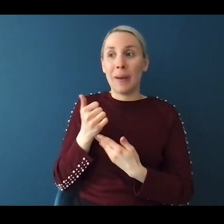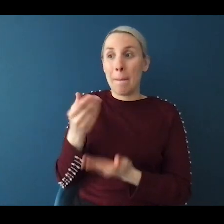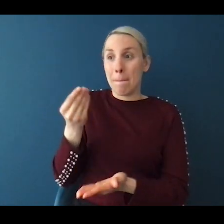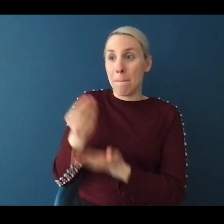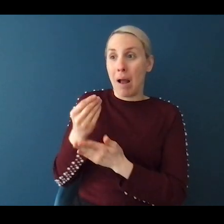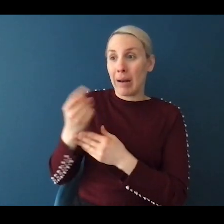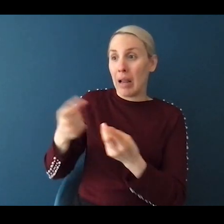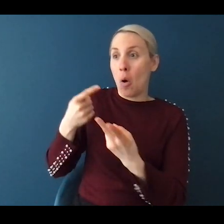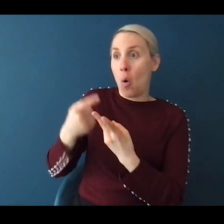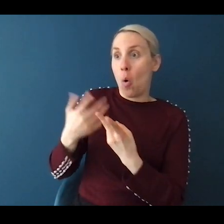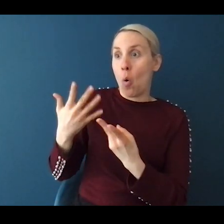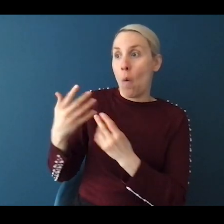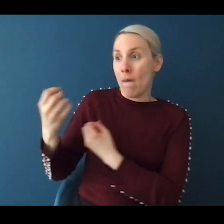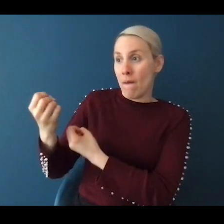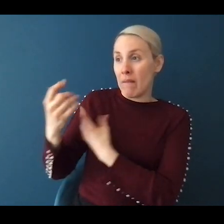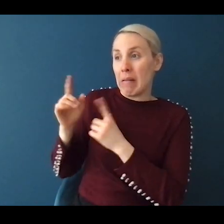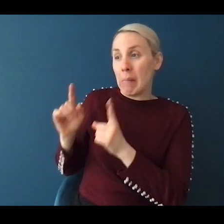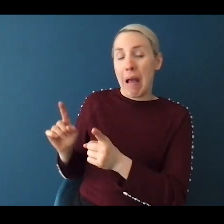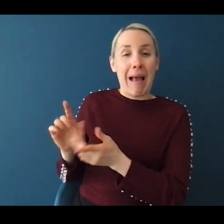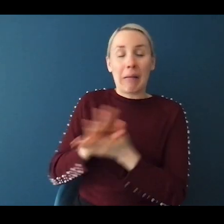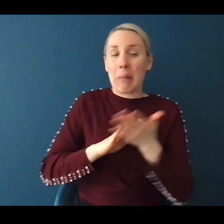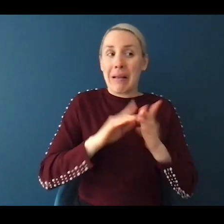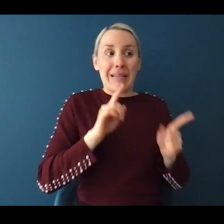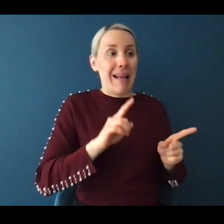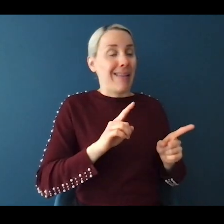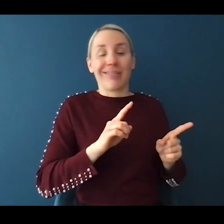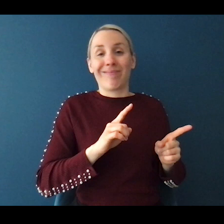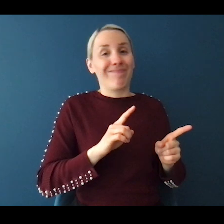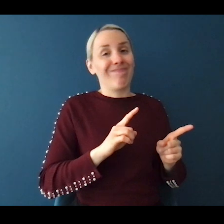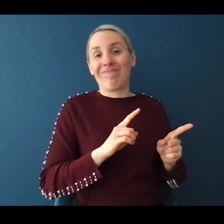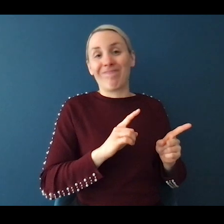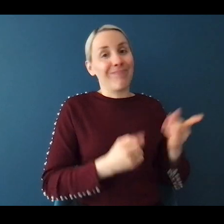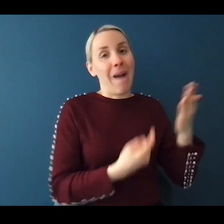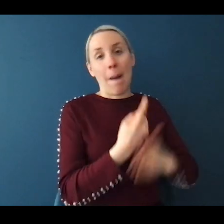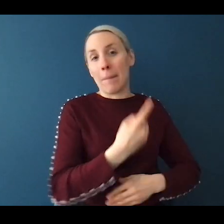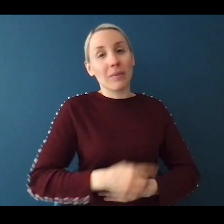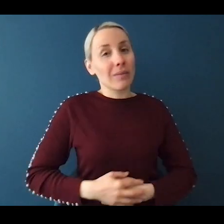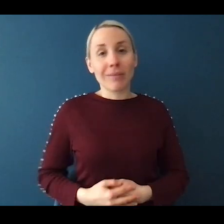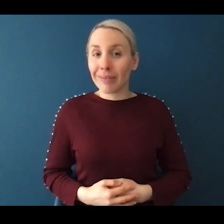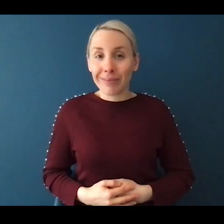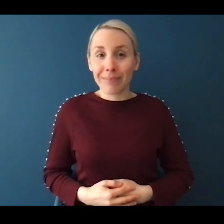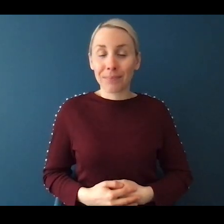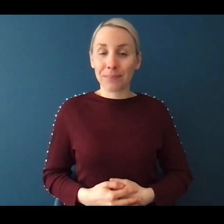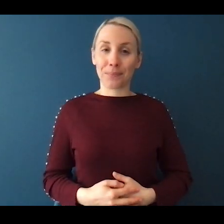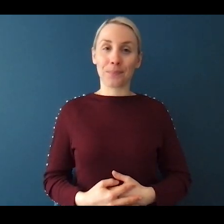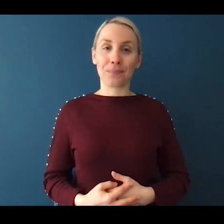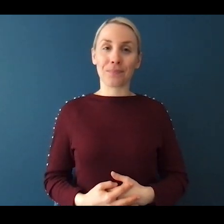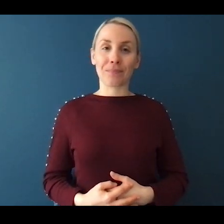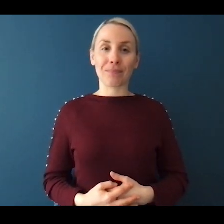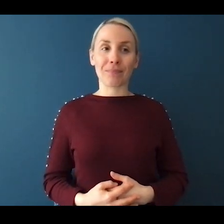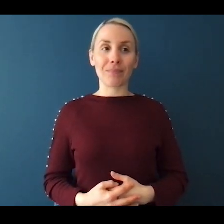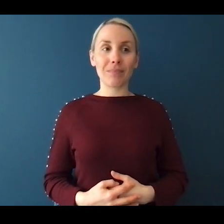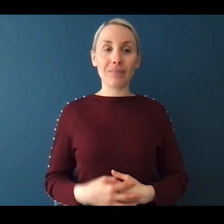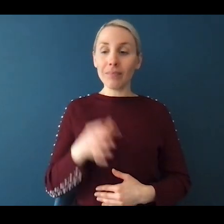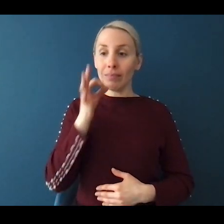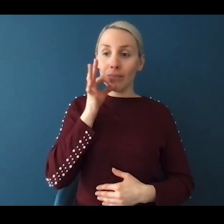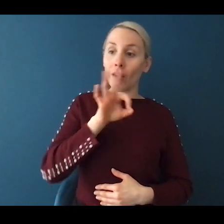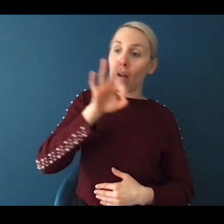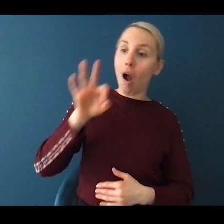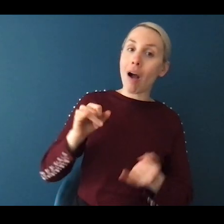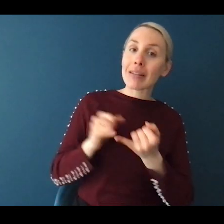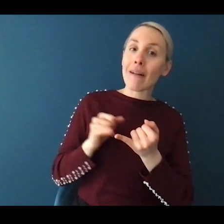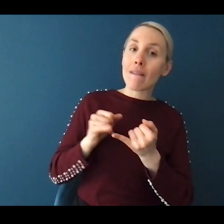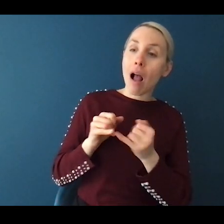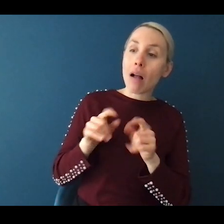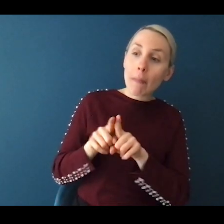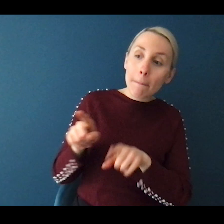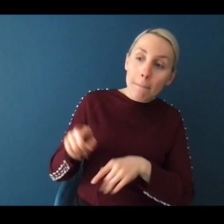and intellectually you could call it. What about you Silvia. Yeah I definitely agree